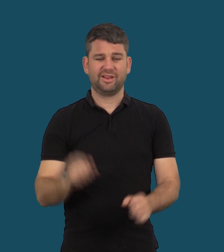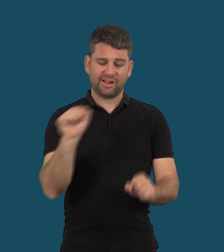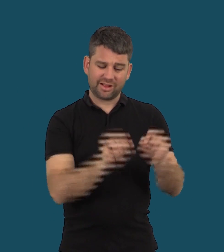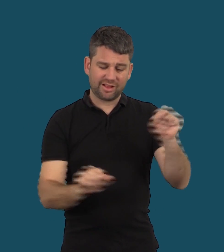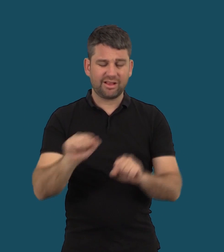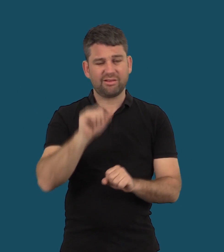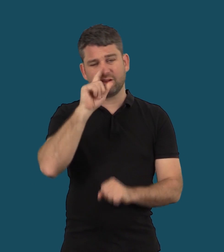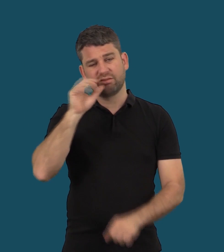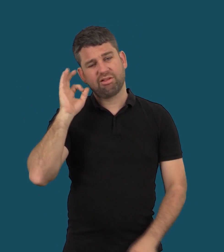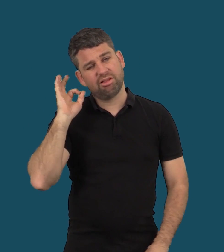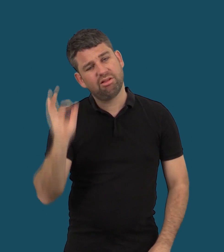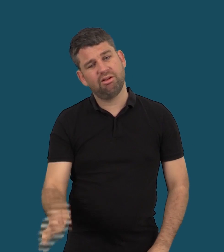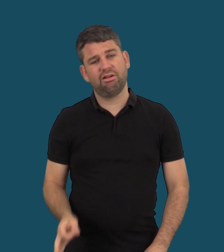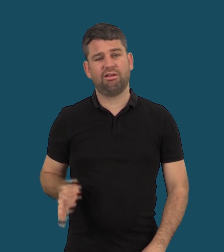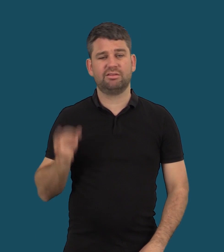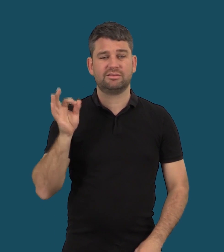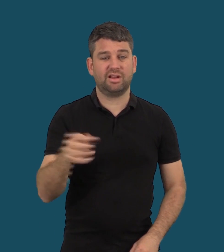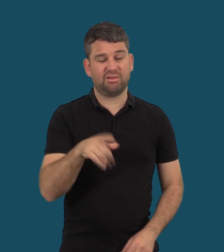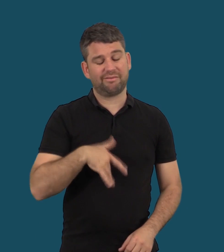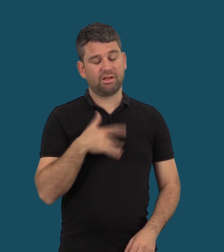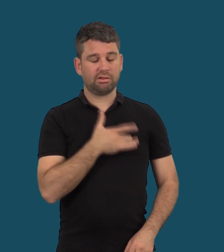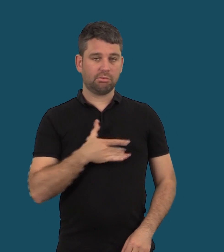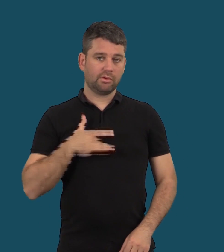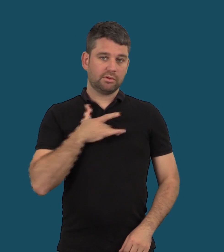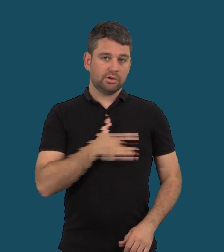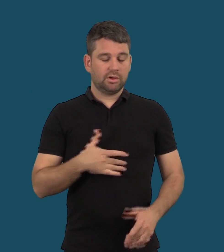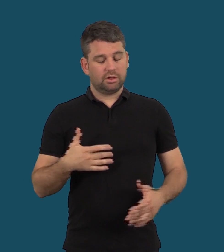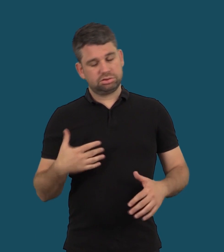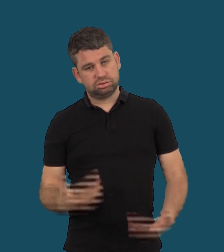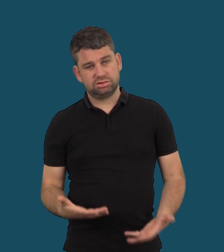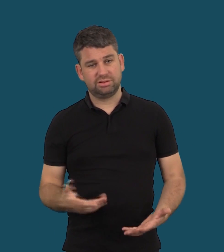Cleaning up after a flood can be an emotional experience that takes a long time.